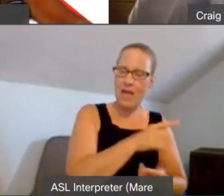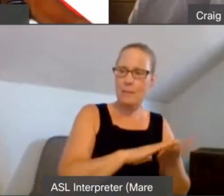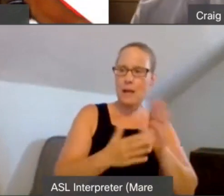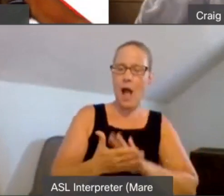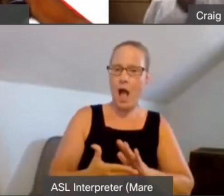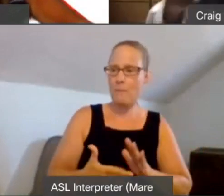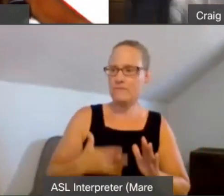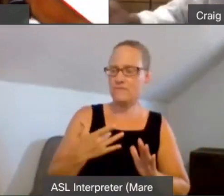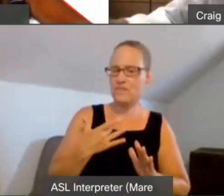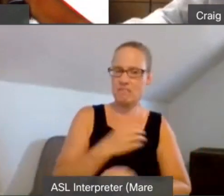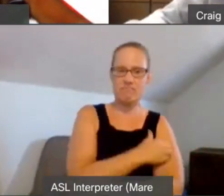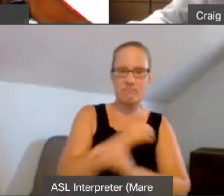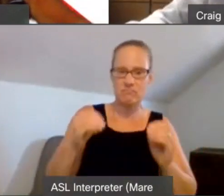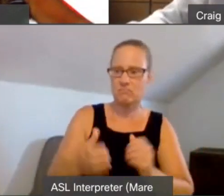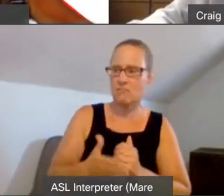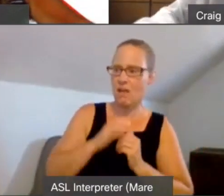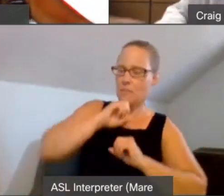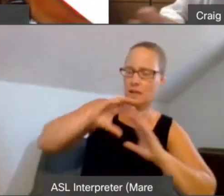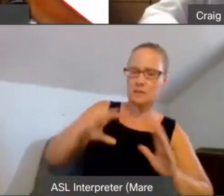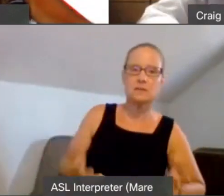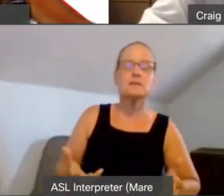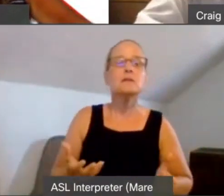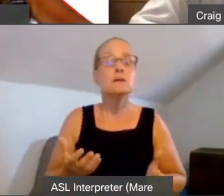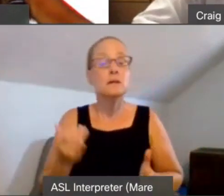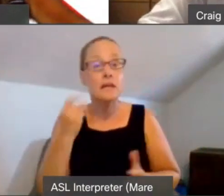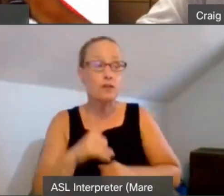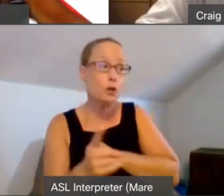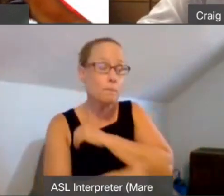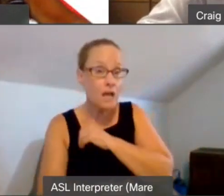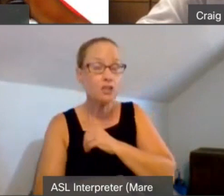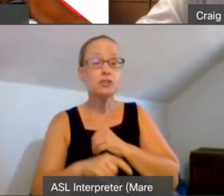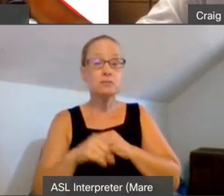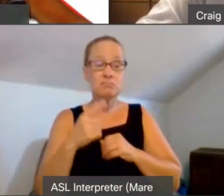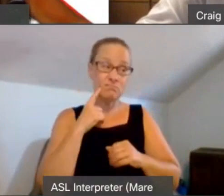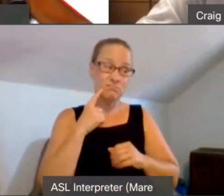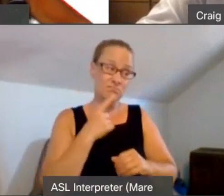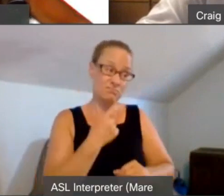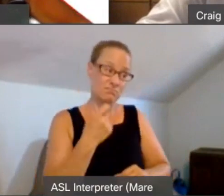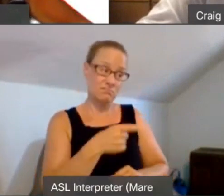If you're punished for doing something that it's extremely hard for you to avoid, you will increase crime,